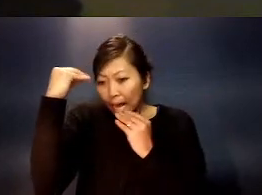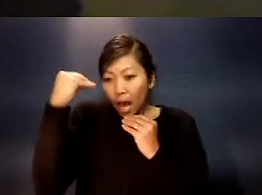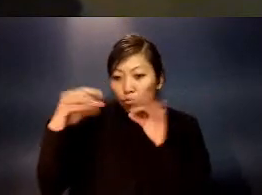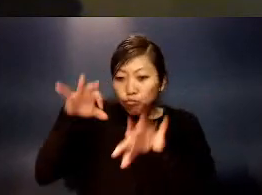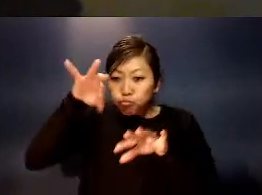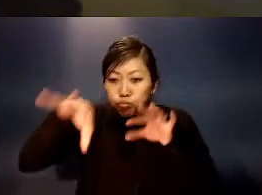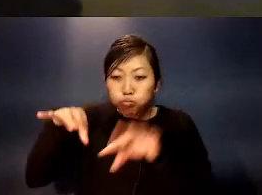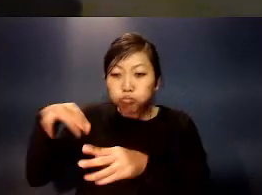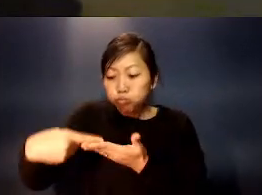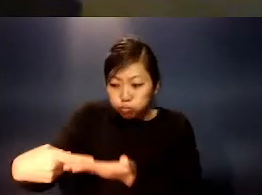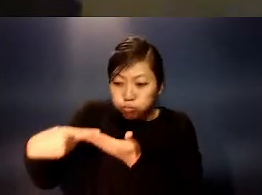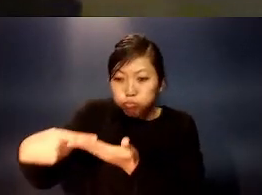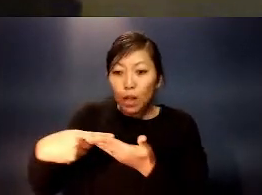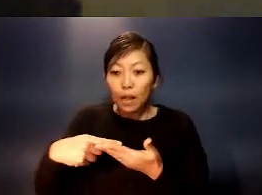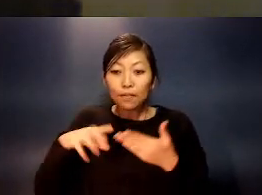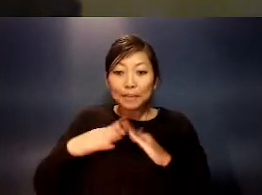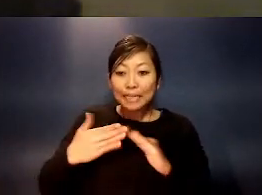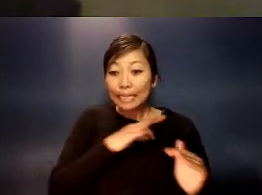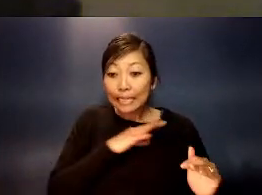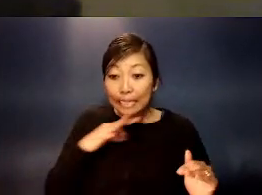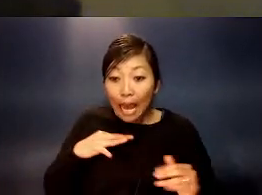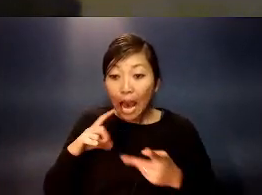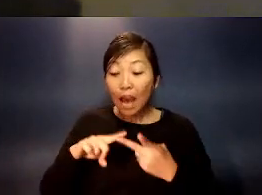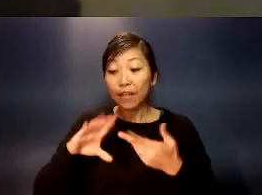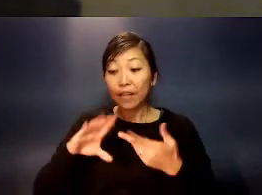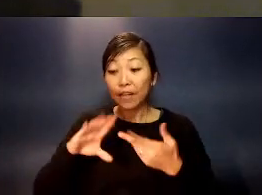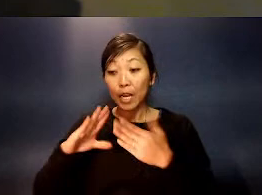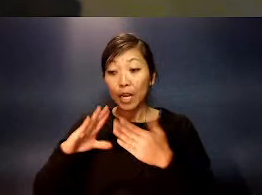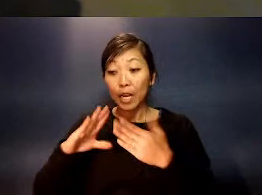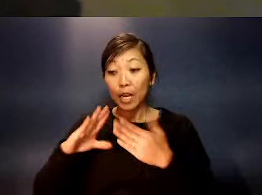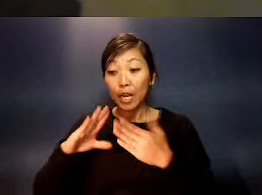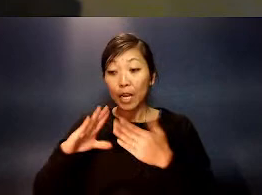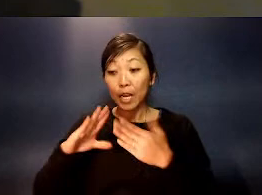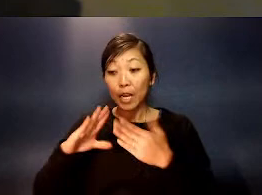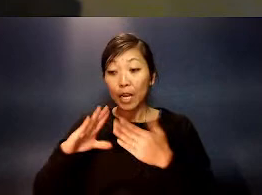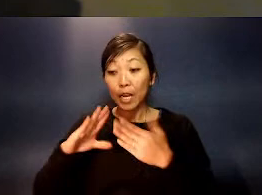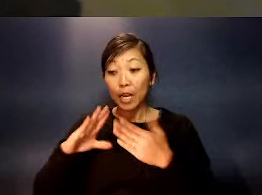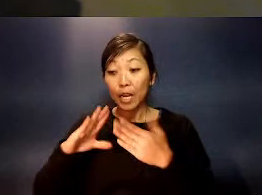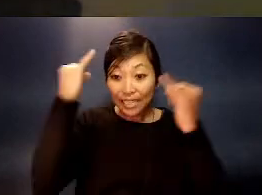BUT YOU HAVE MADE A DIFFERENCE. AND MY HOPE IS THAT IN THE NEXT ADMINISTRATION, IN THE